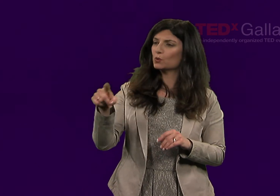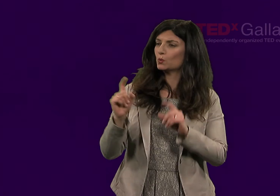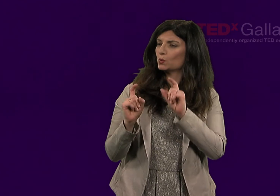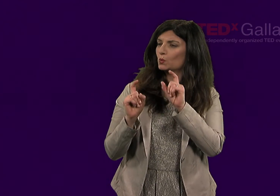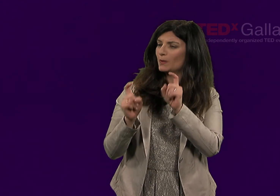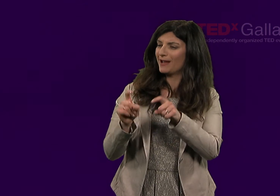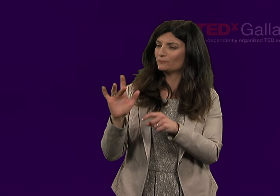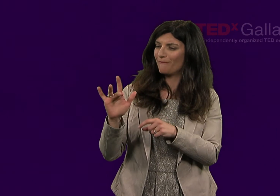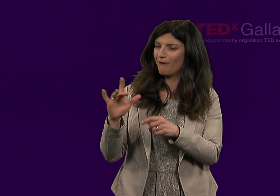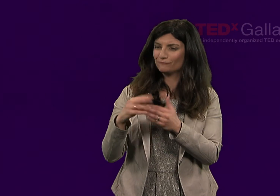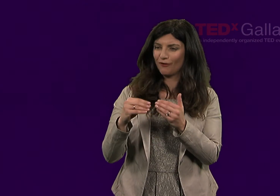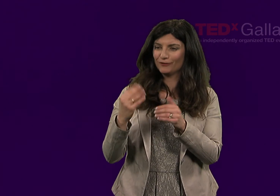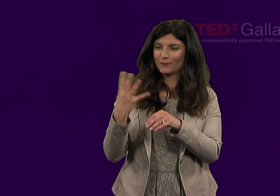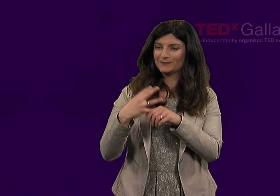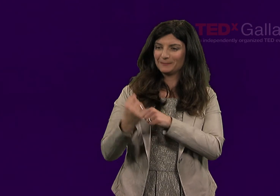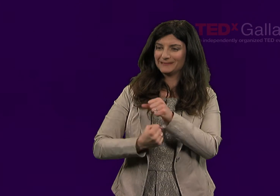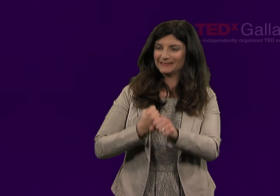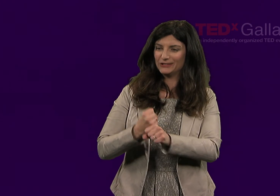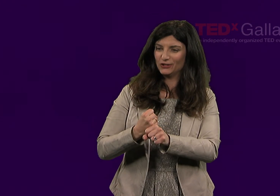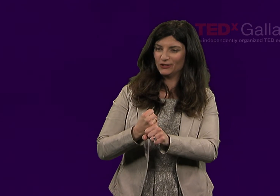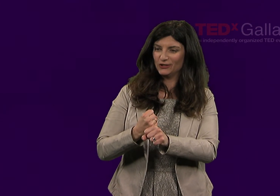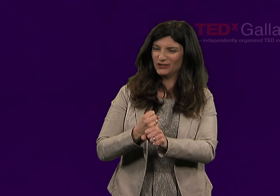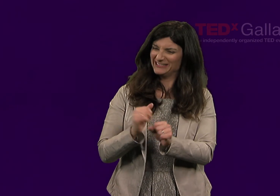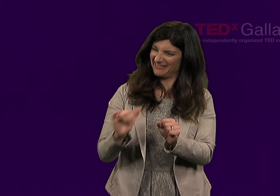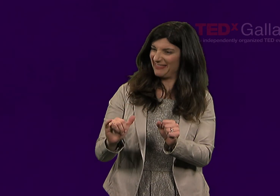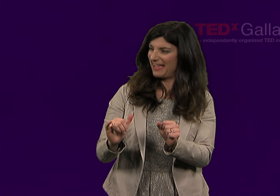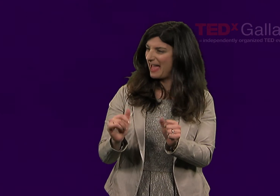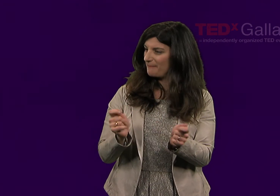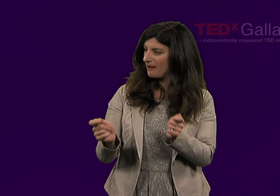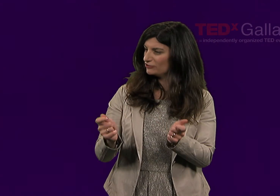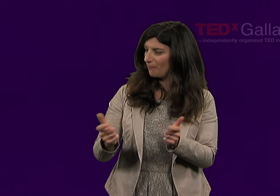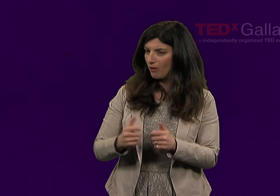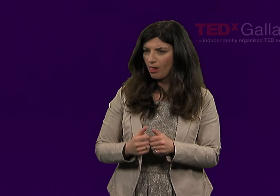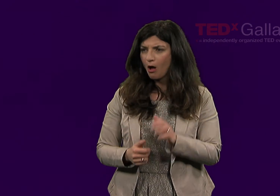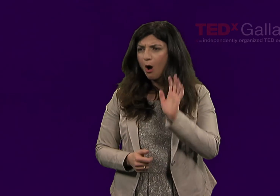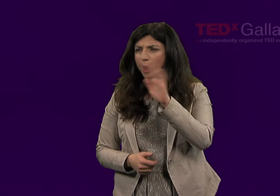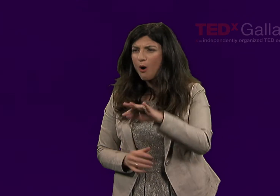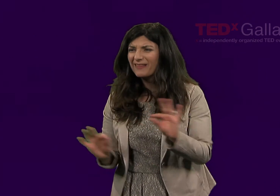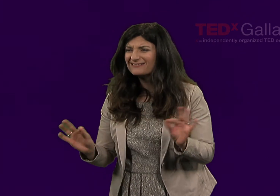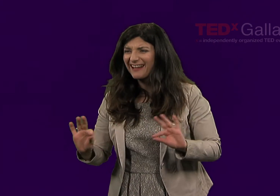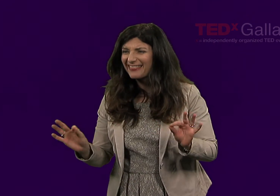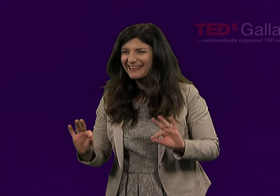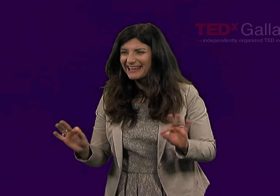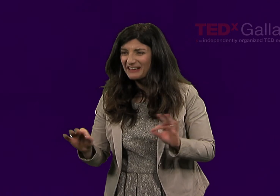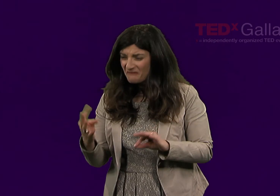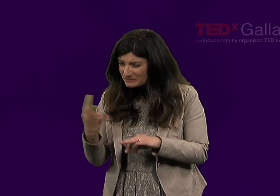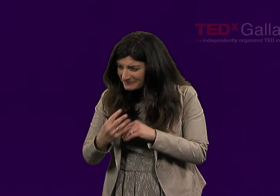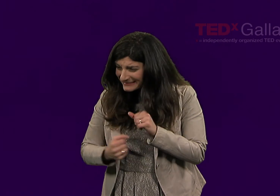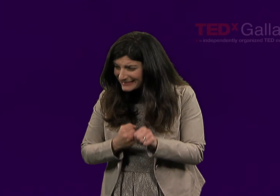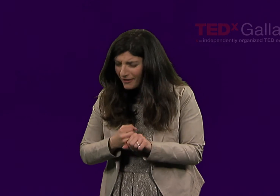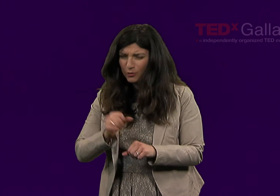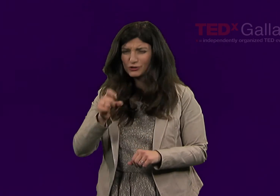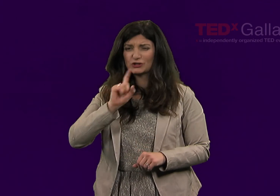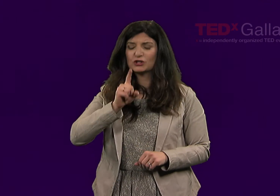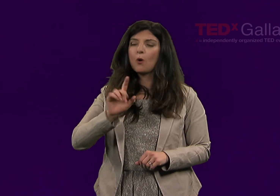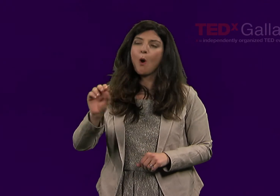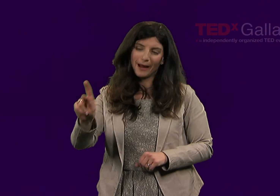What if you gave $25 four times a year. How manageable would that be? And of course, to her, that was not a big deal. So I upped the ante a bit.